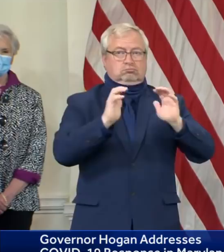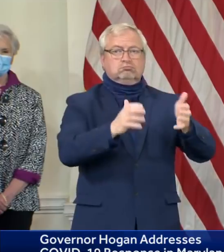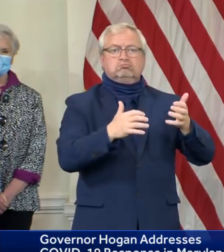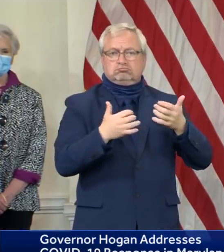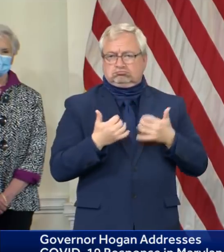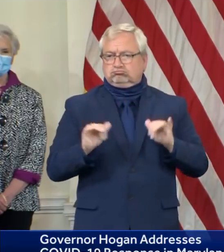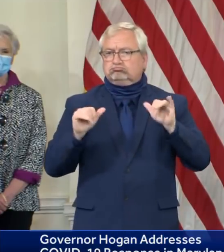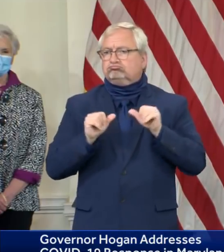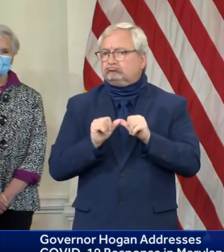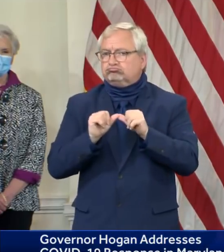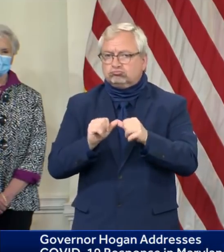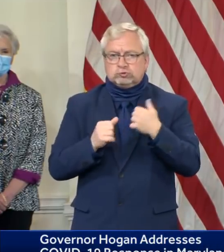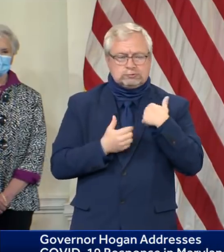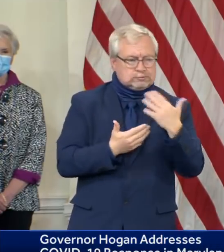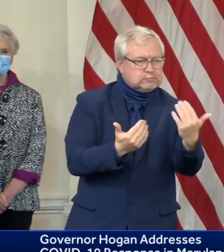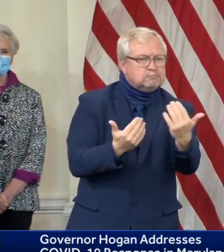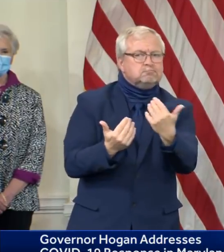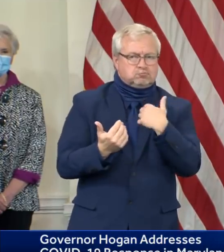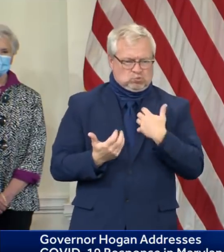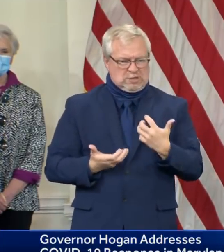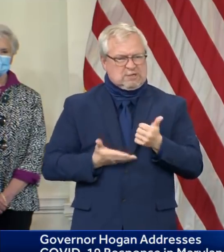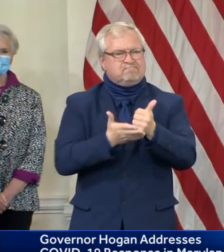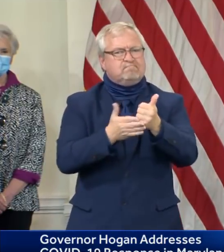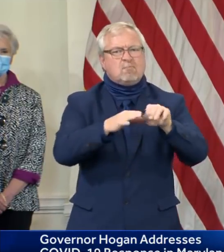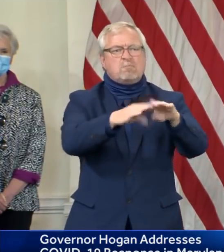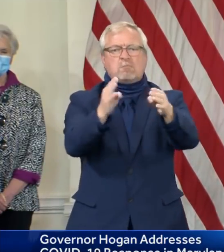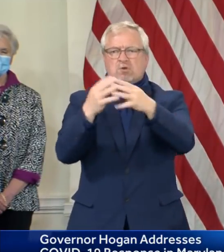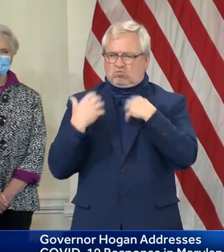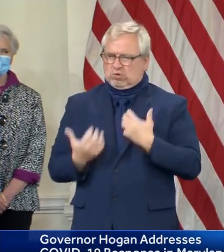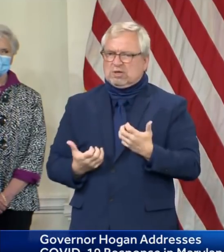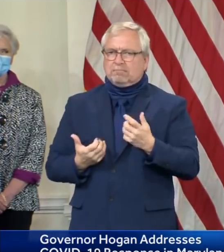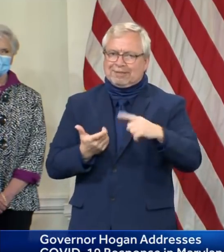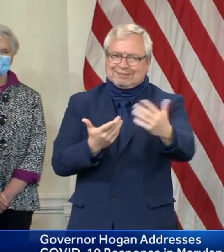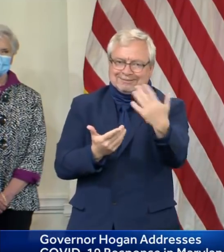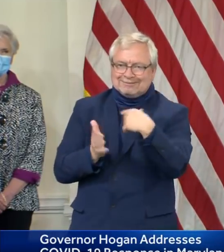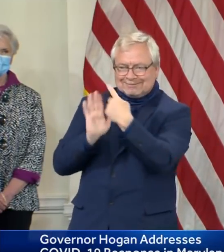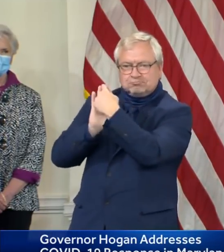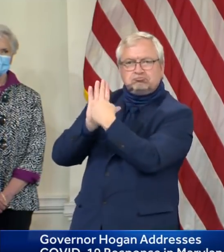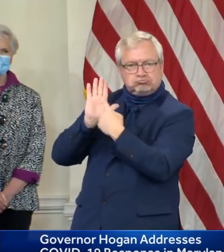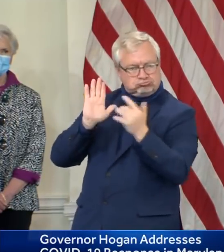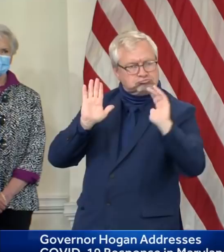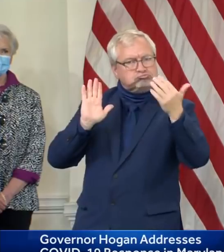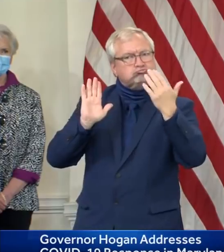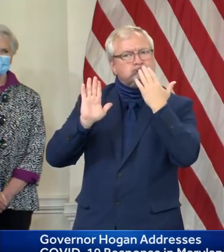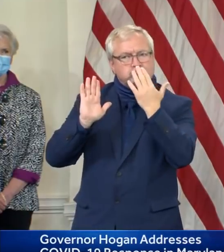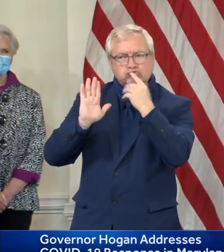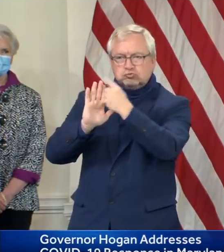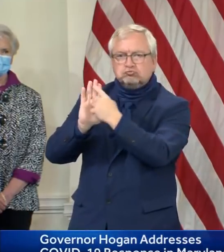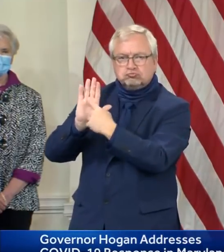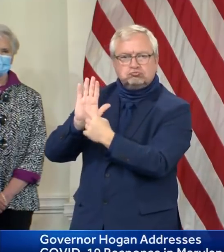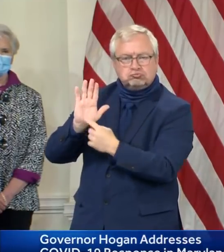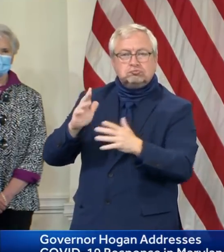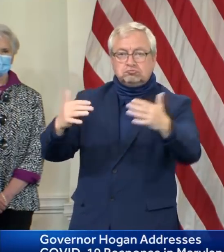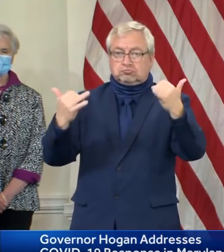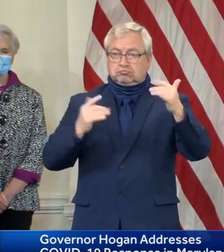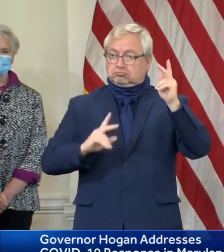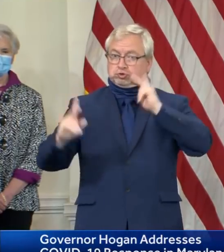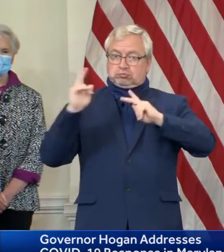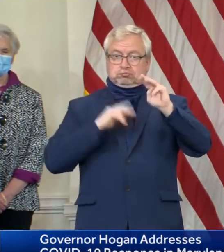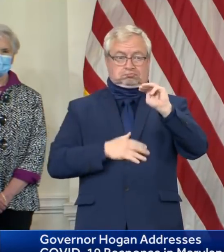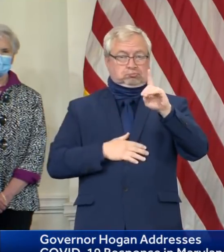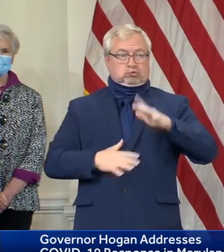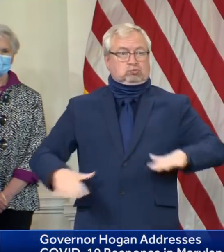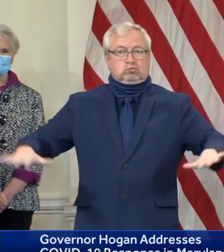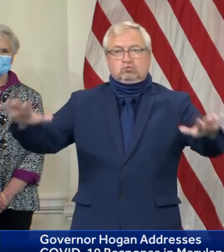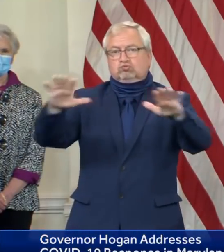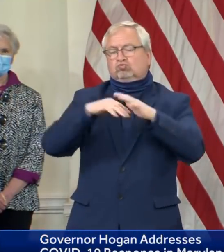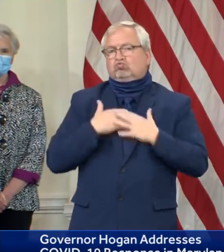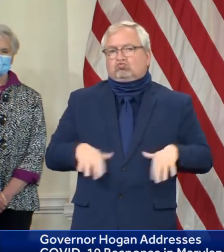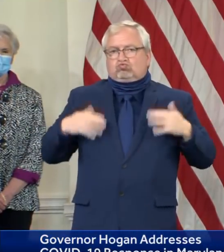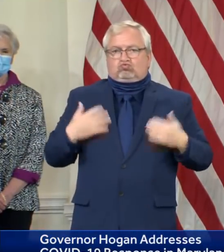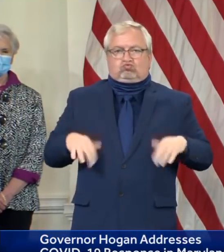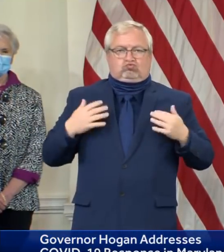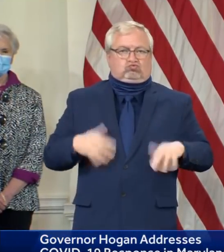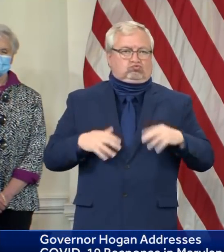WE CONTINUE TO WORK WITH ALL OF THEM AS WE PREPARE FOR THEIR SAFE AND GRADUAL REOPENING.